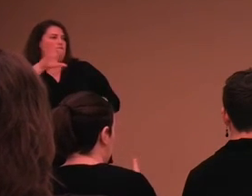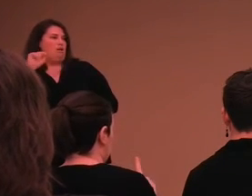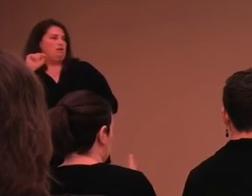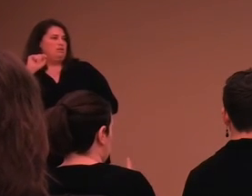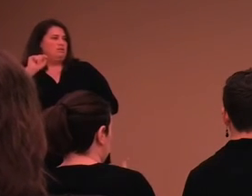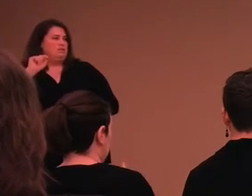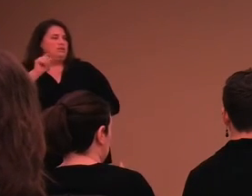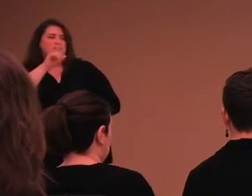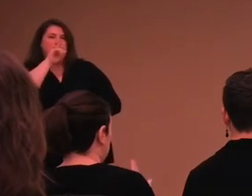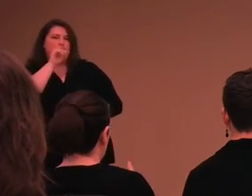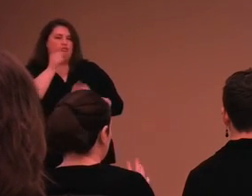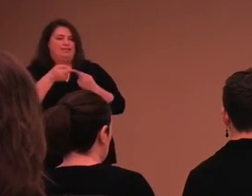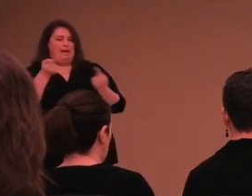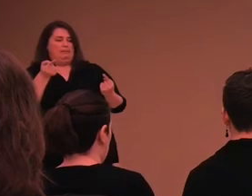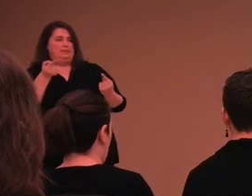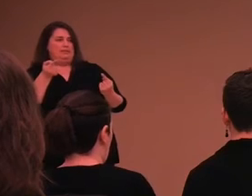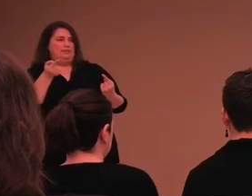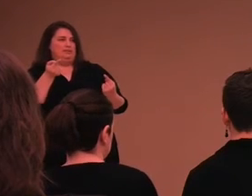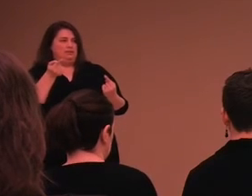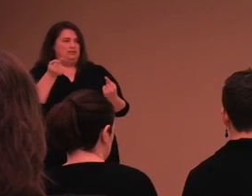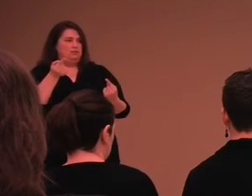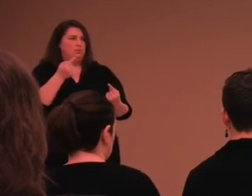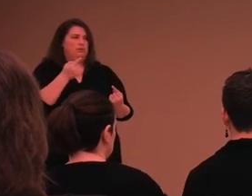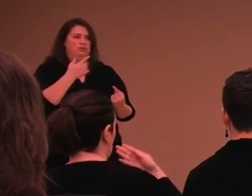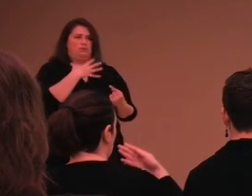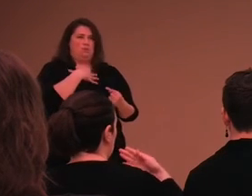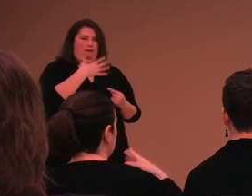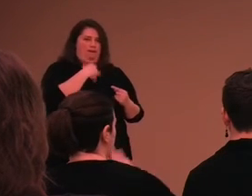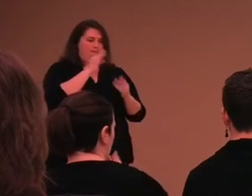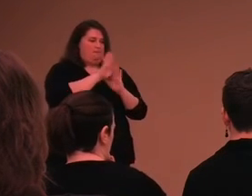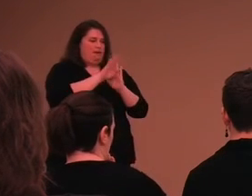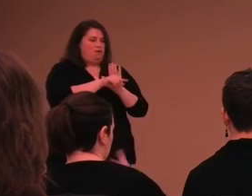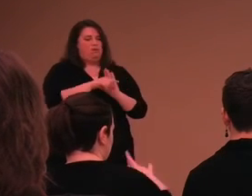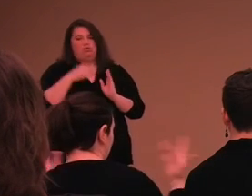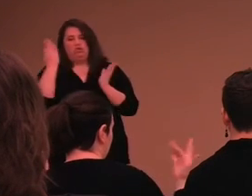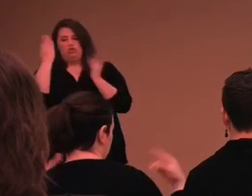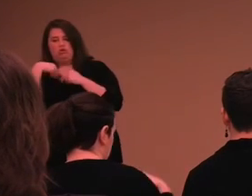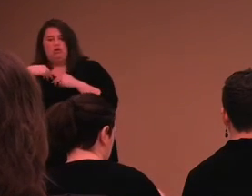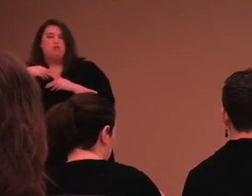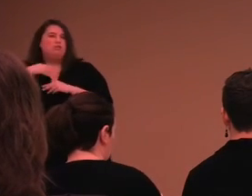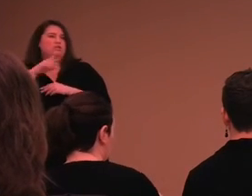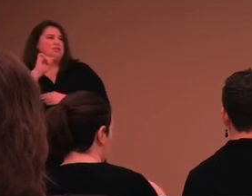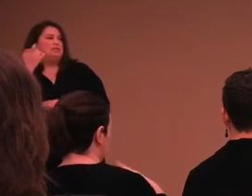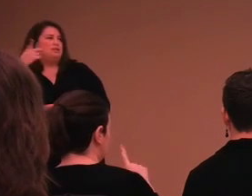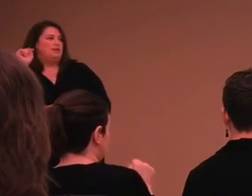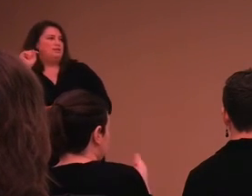Lighter and the text is darker. There's that but like our touchable czar gonna work for anybody